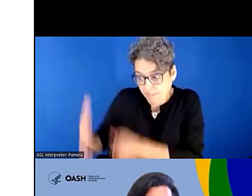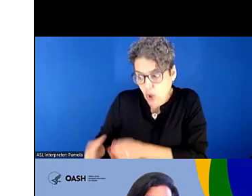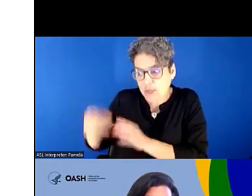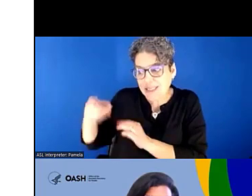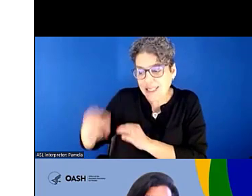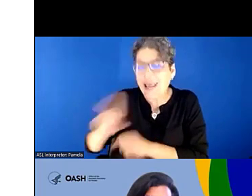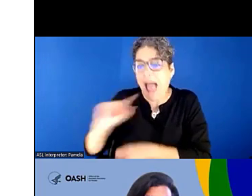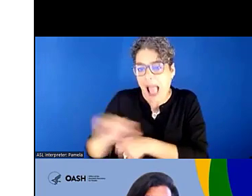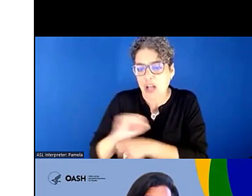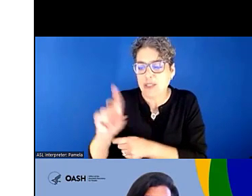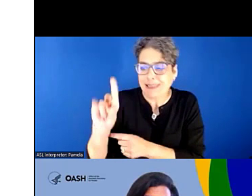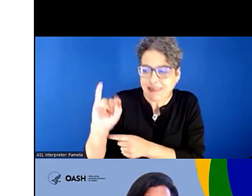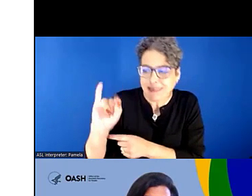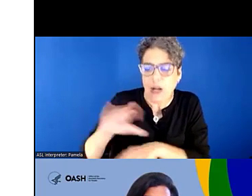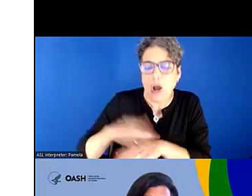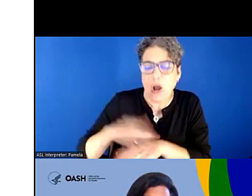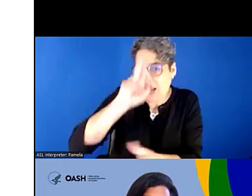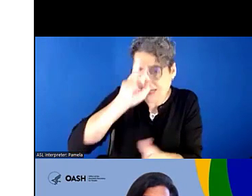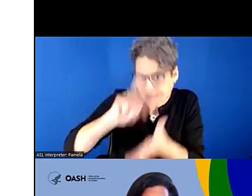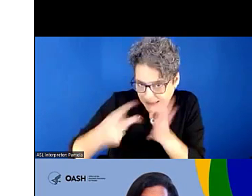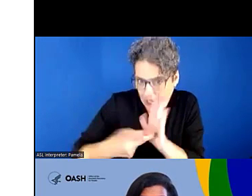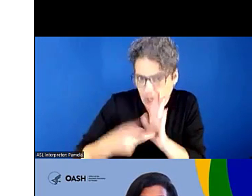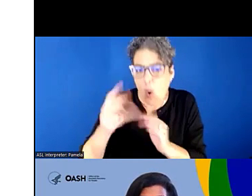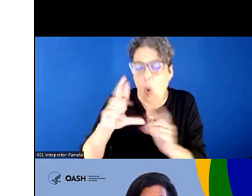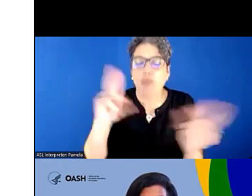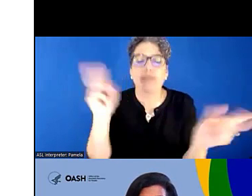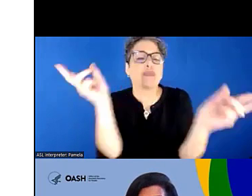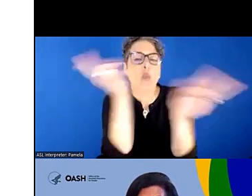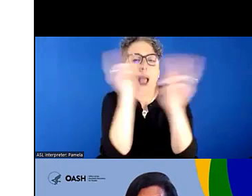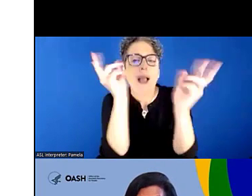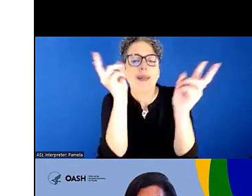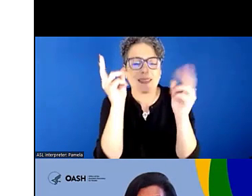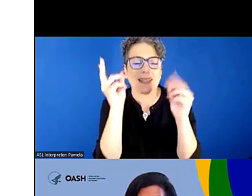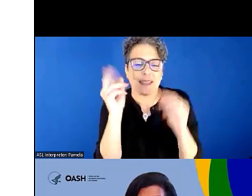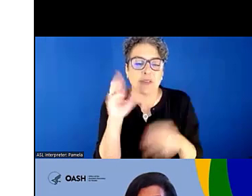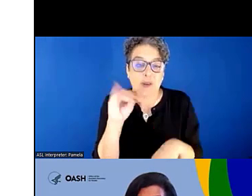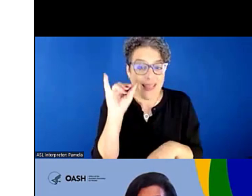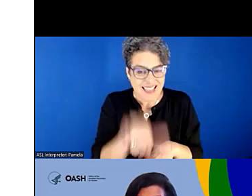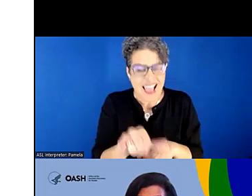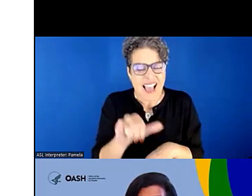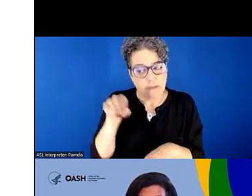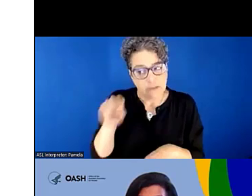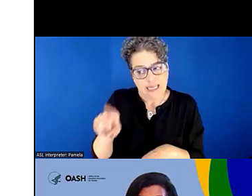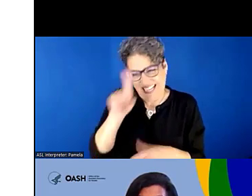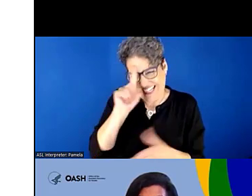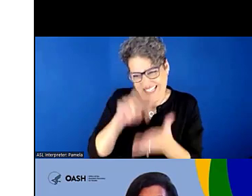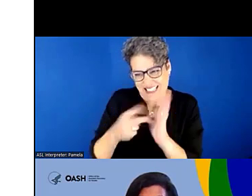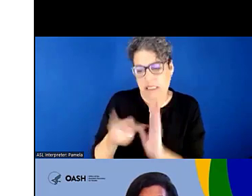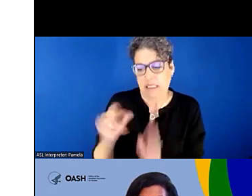knowingly or recklessly, so that's the intent that should be proven, and to prove intent,